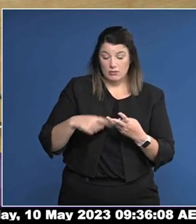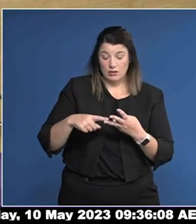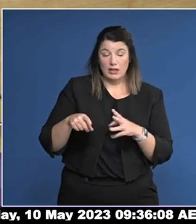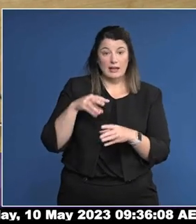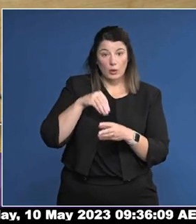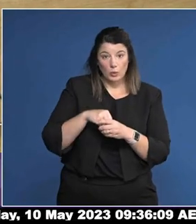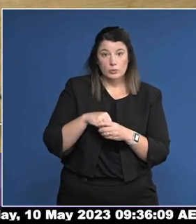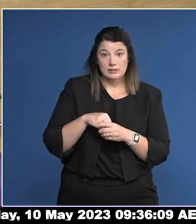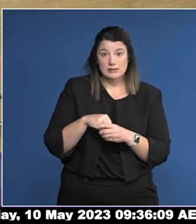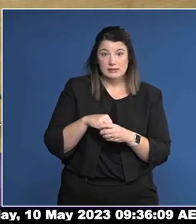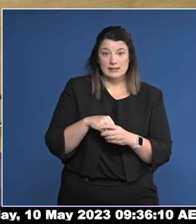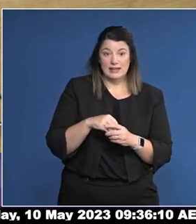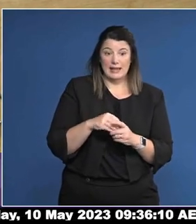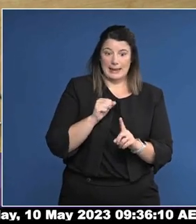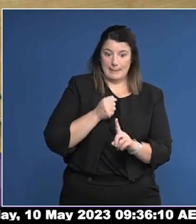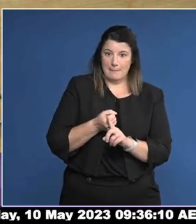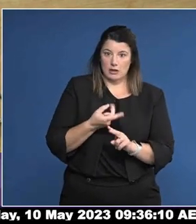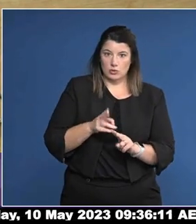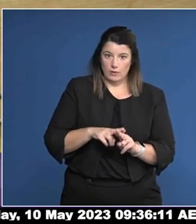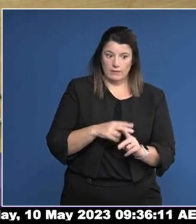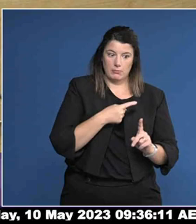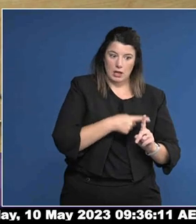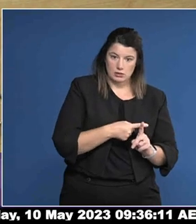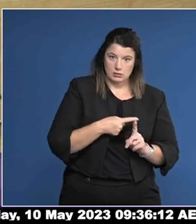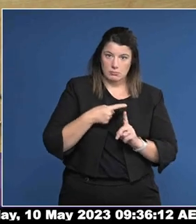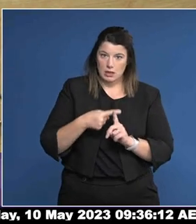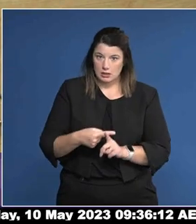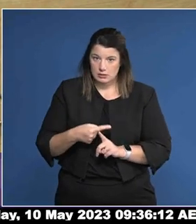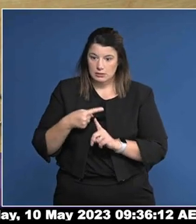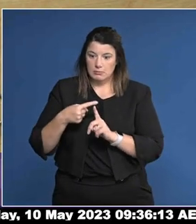cumulative effect of a series of acts and a series of omissions.